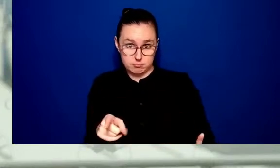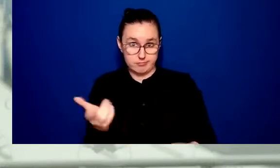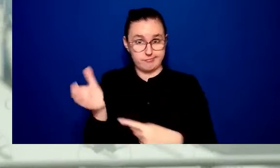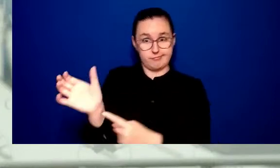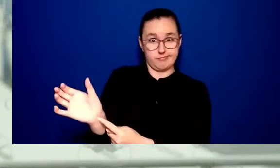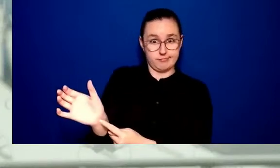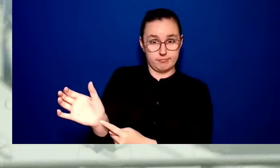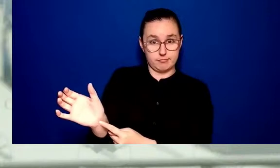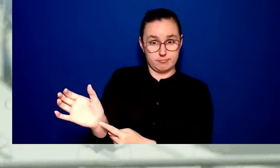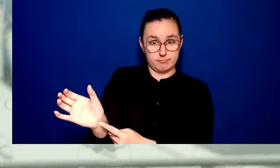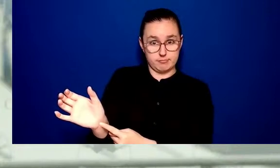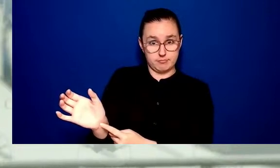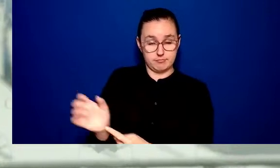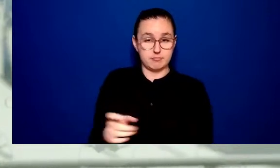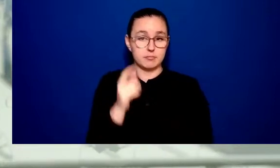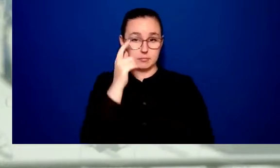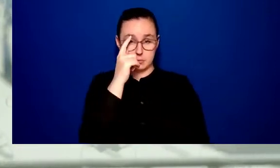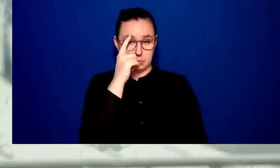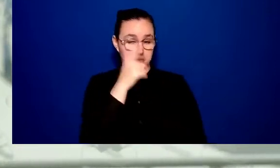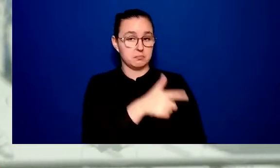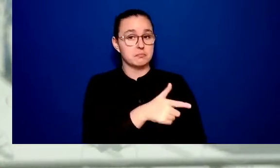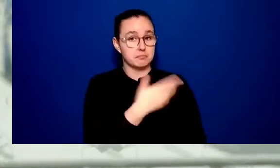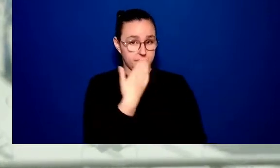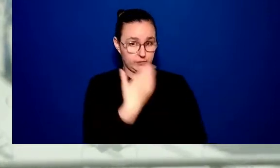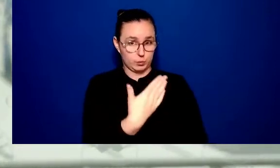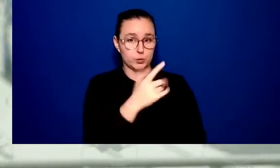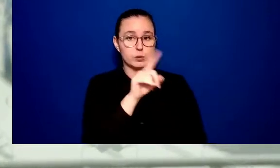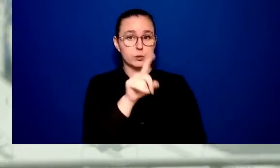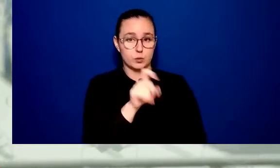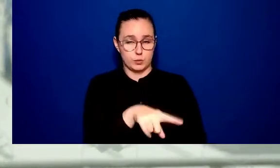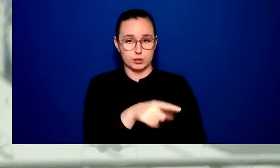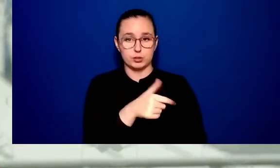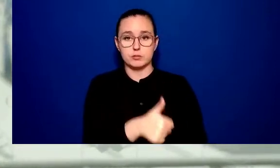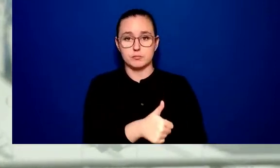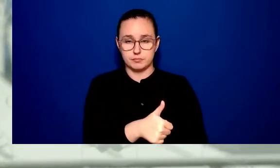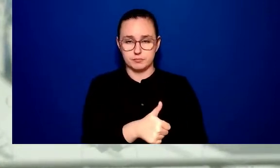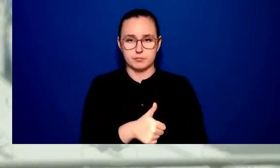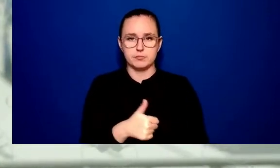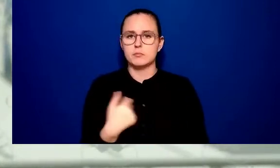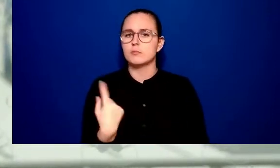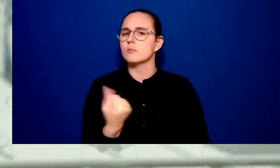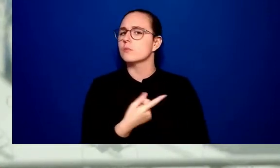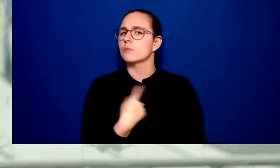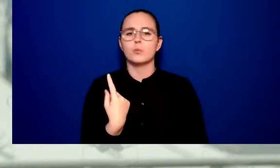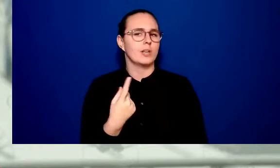good question. And uh one that we have not actually worked